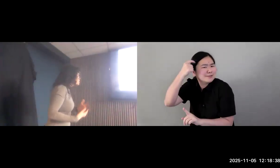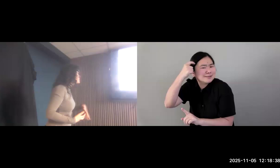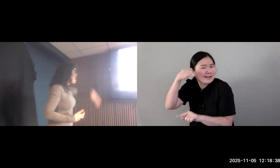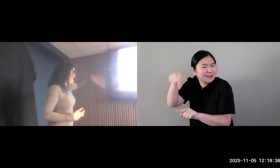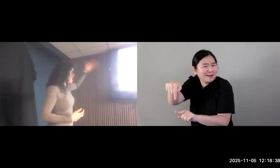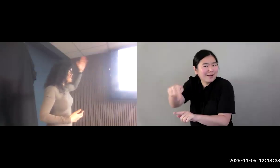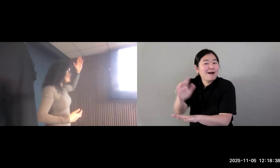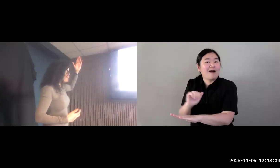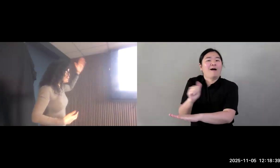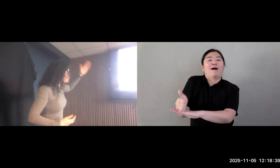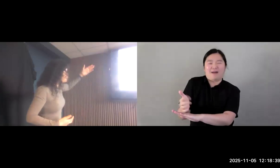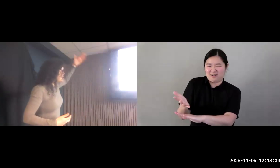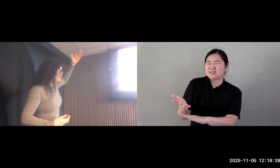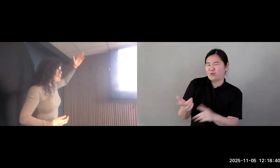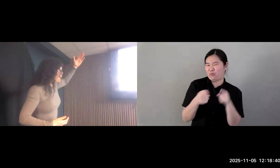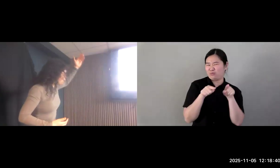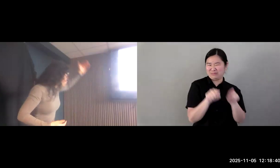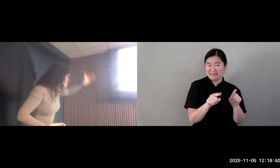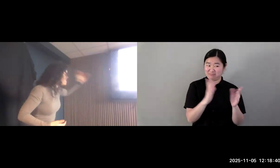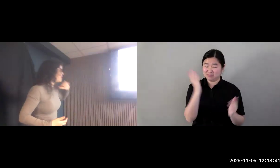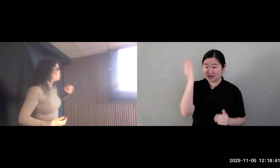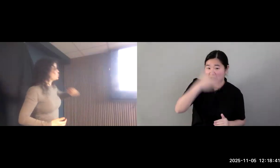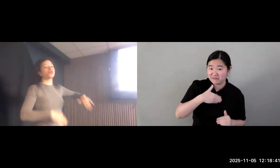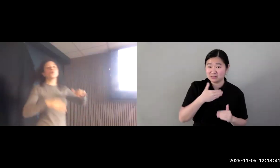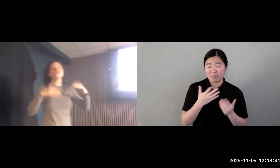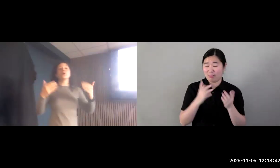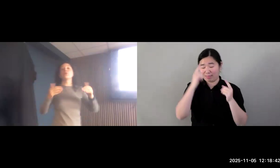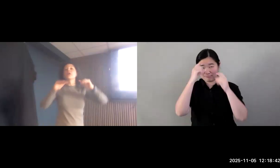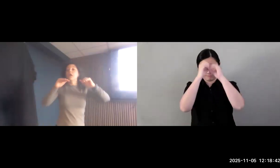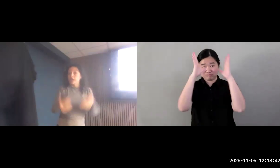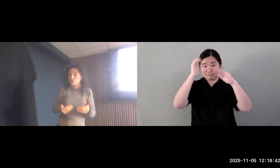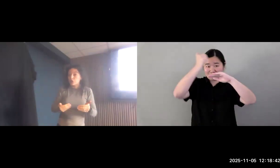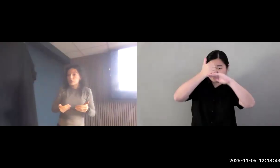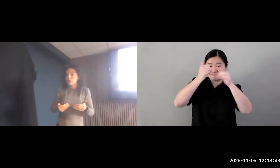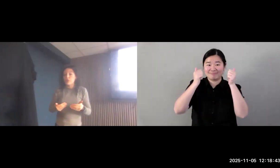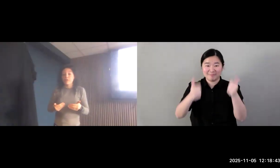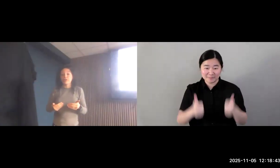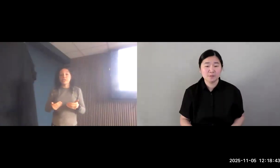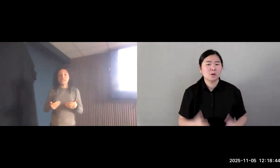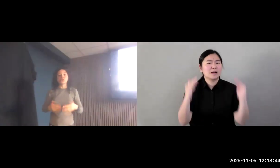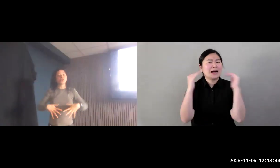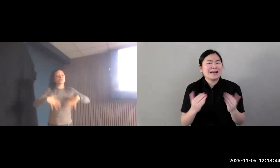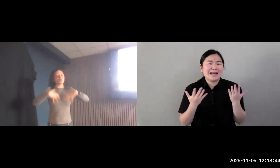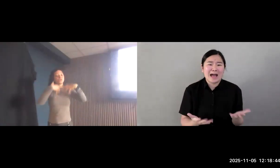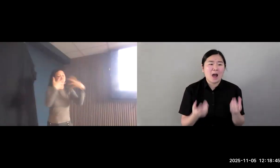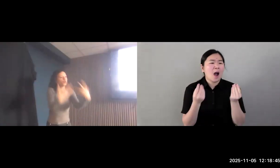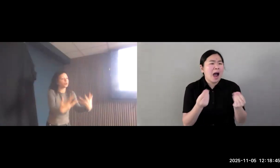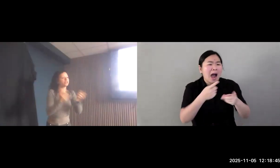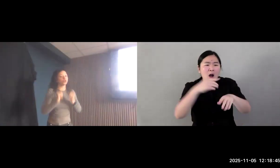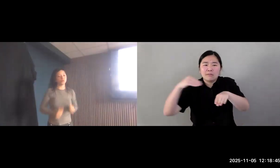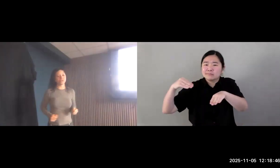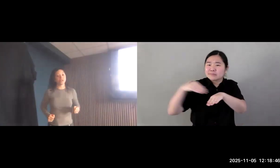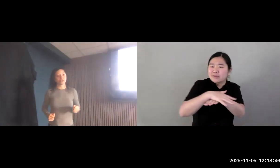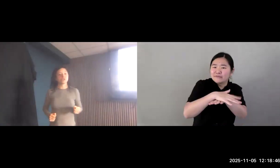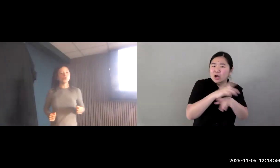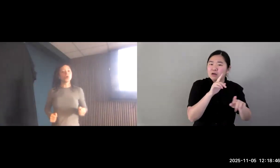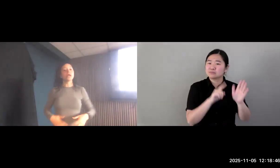And research has identified three stages. So we start with introduction of reference, so this is when we newly introduce it into the story.